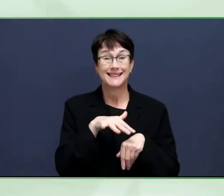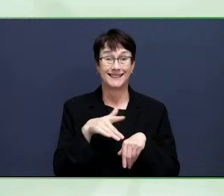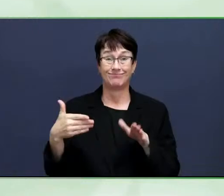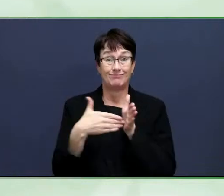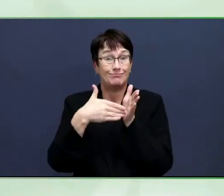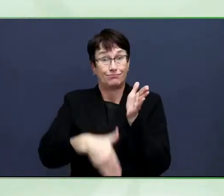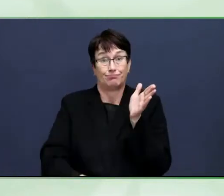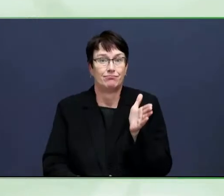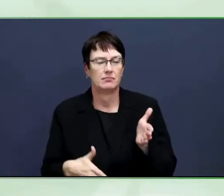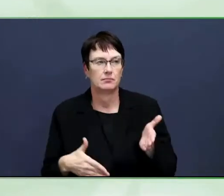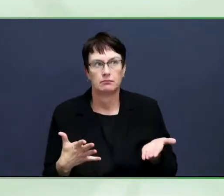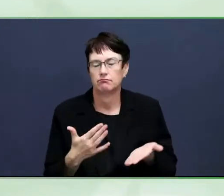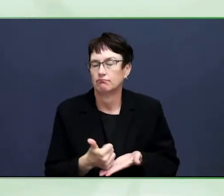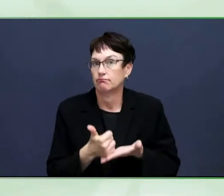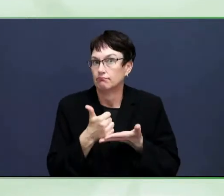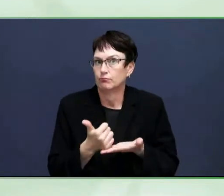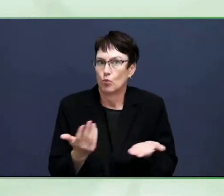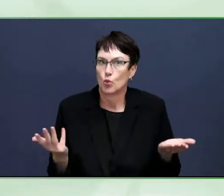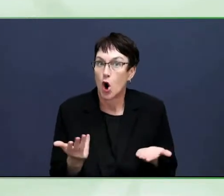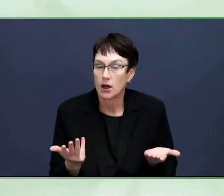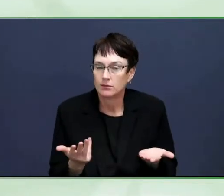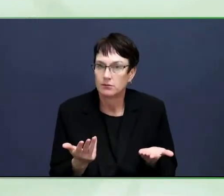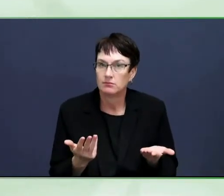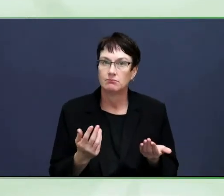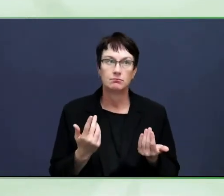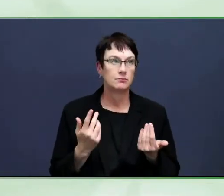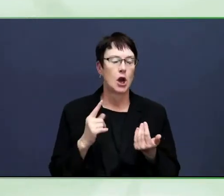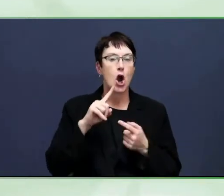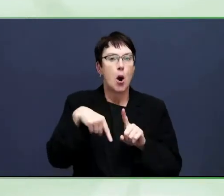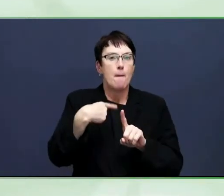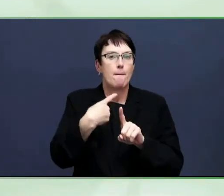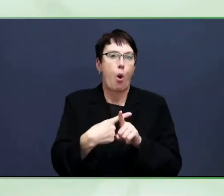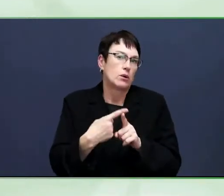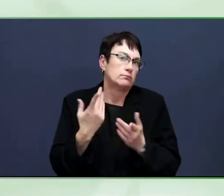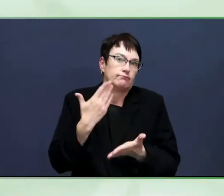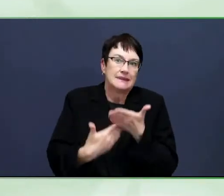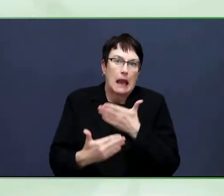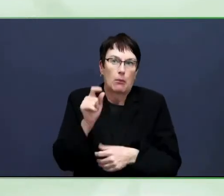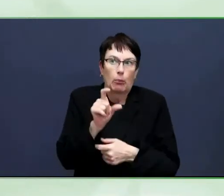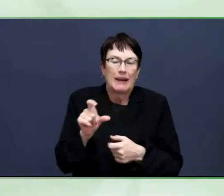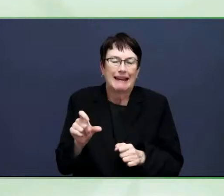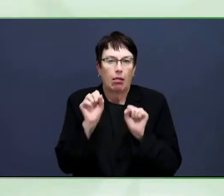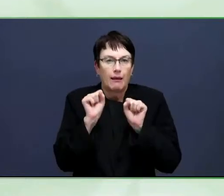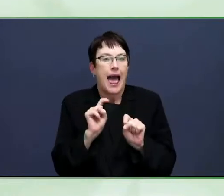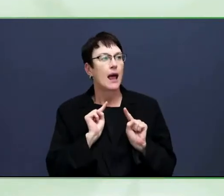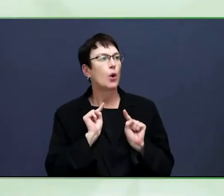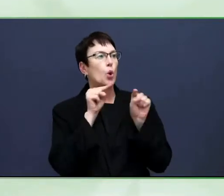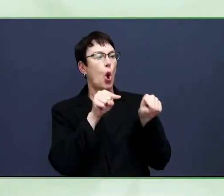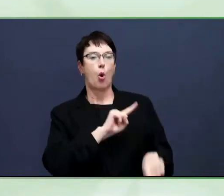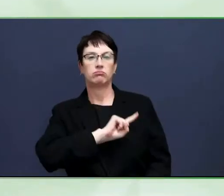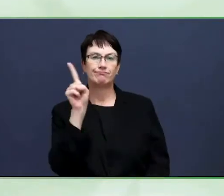It's about can I shop online, can I get it in a shop to see what I need?